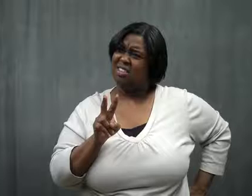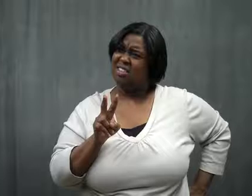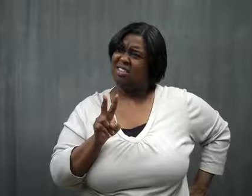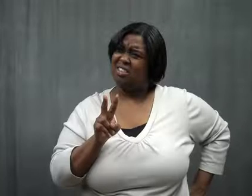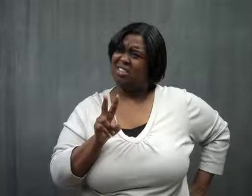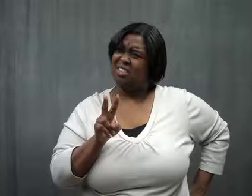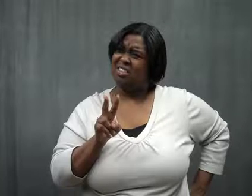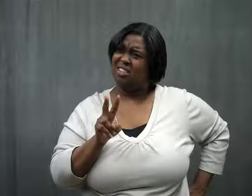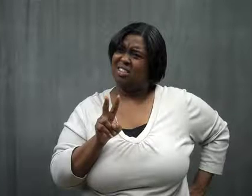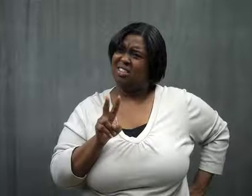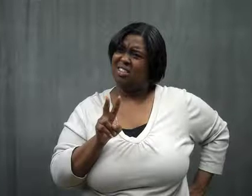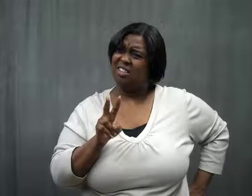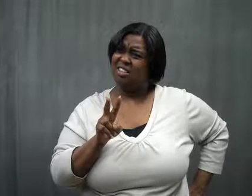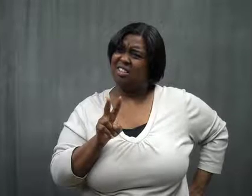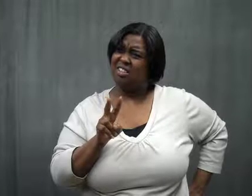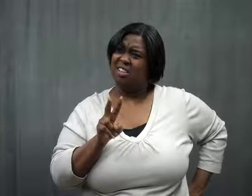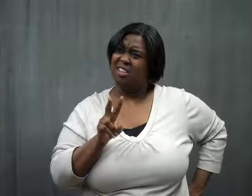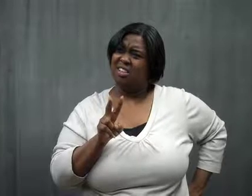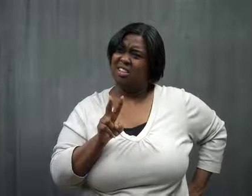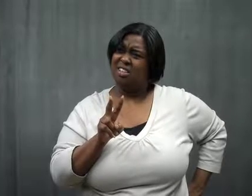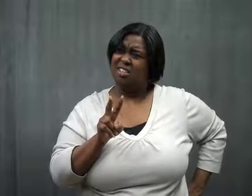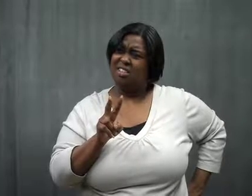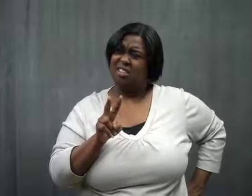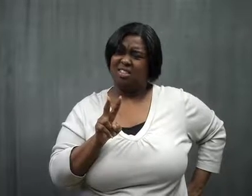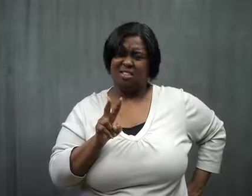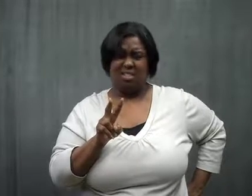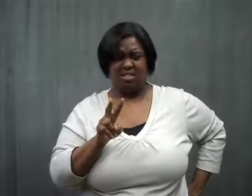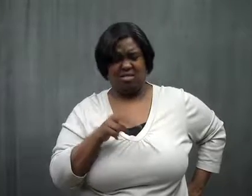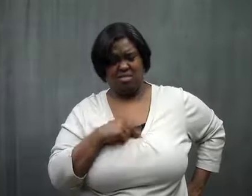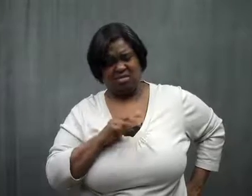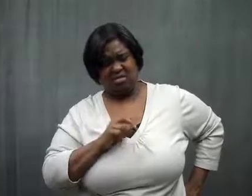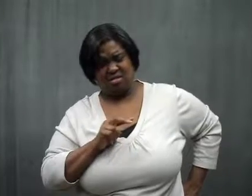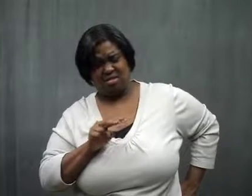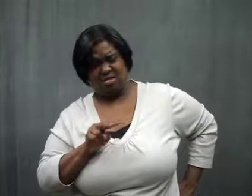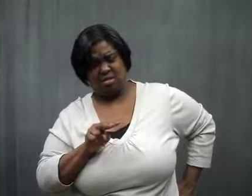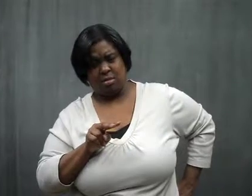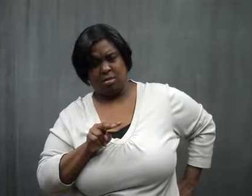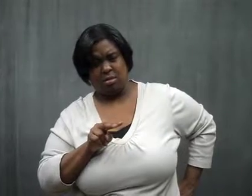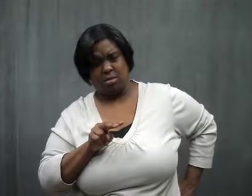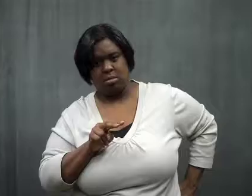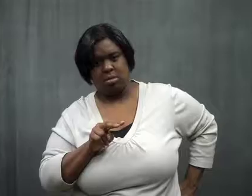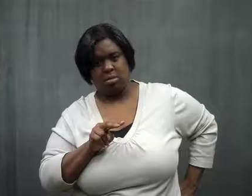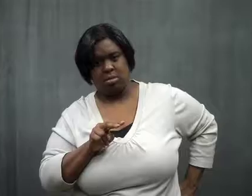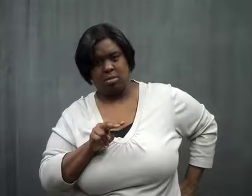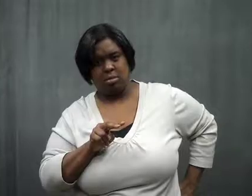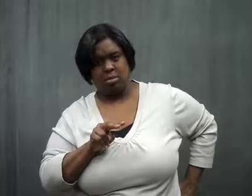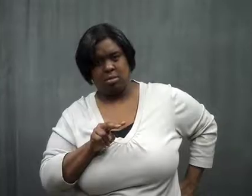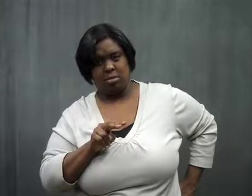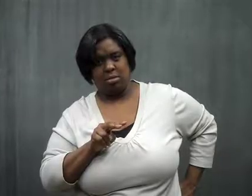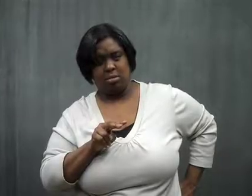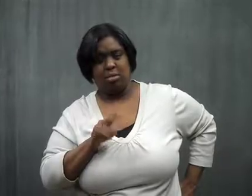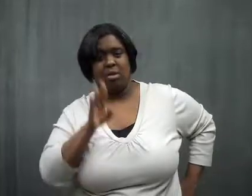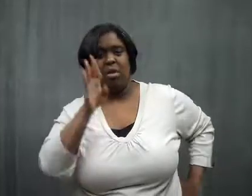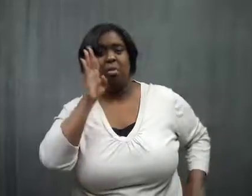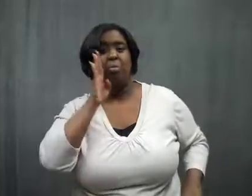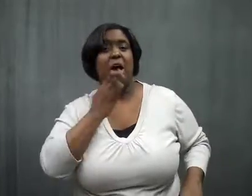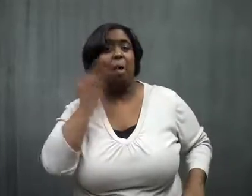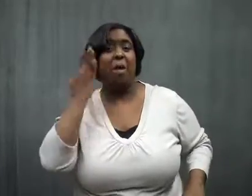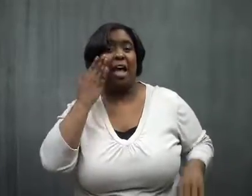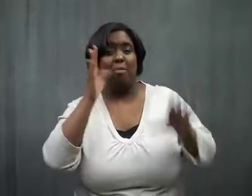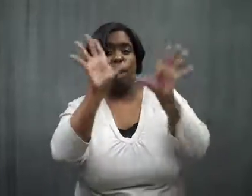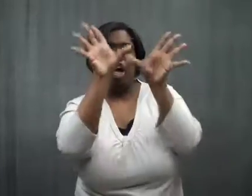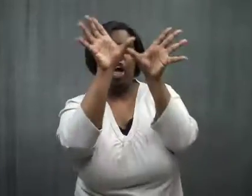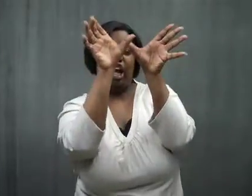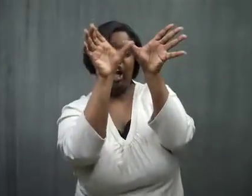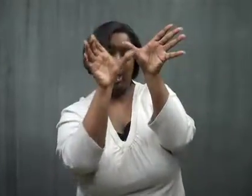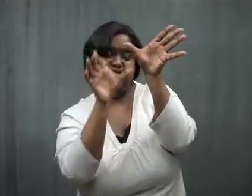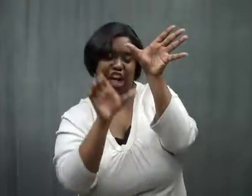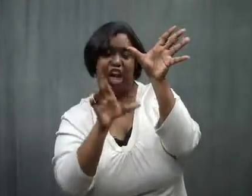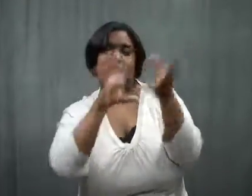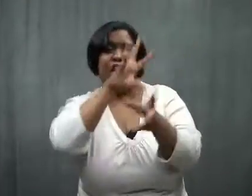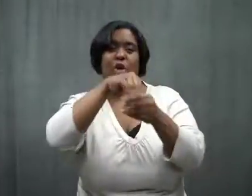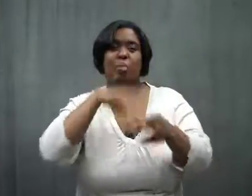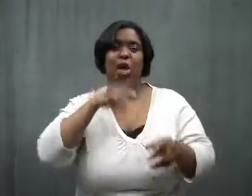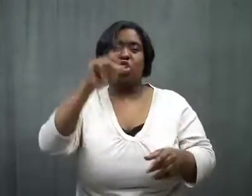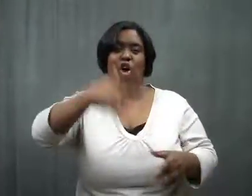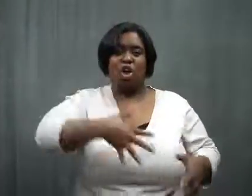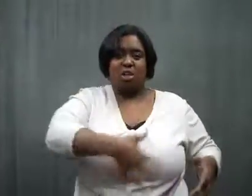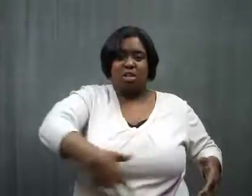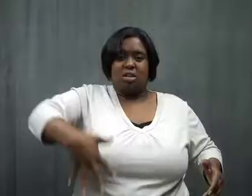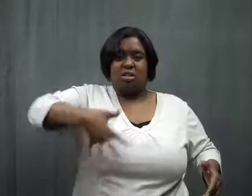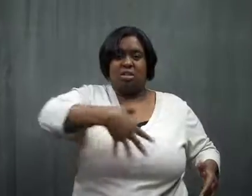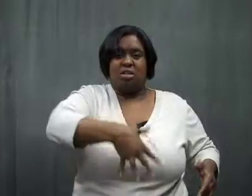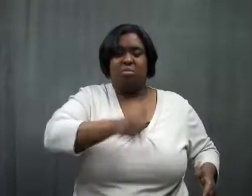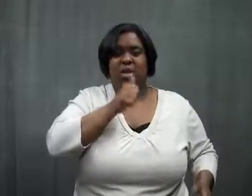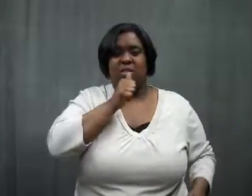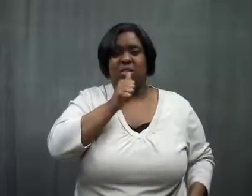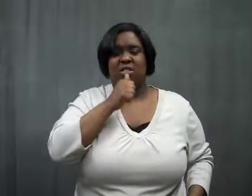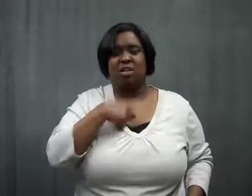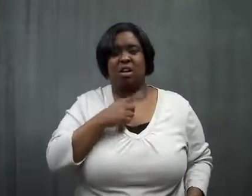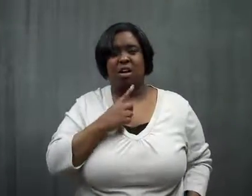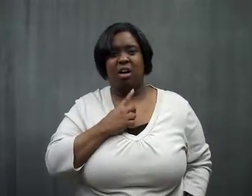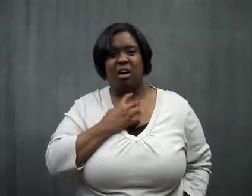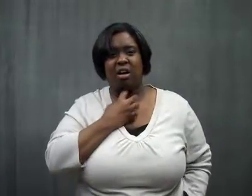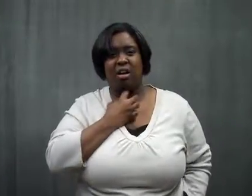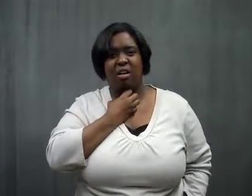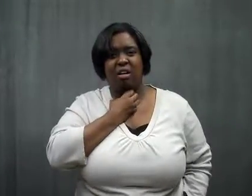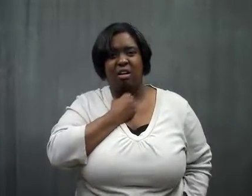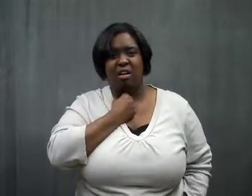I looked and saw a streak of brown make-up on the couch and across my dog's privates.